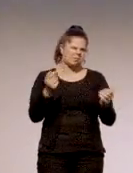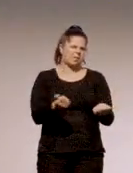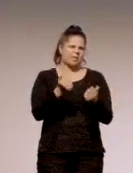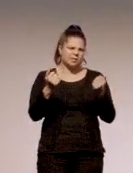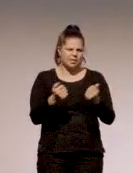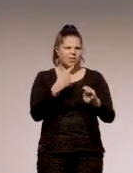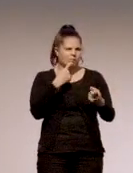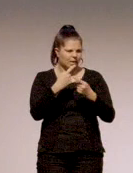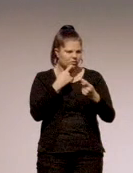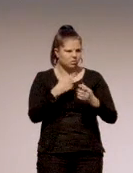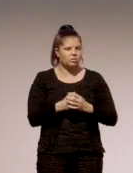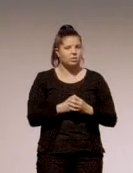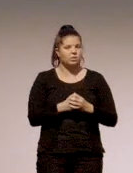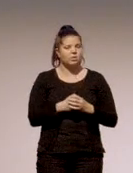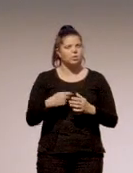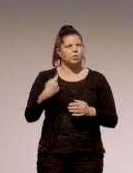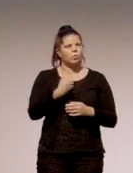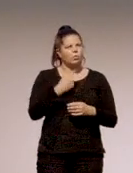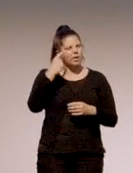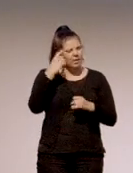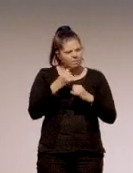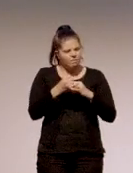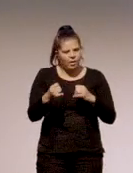But one of the things that we think is really important is creating